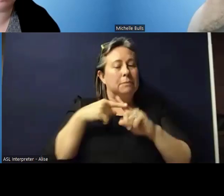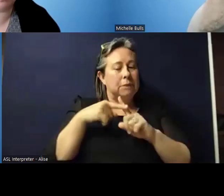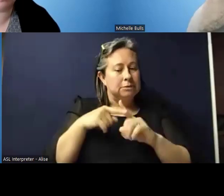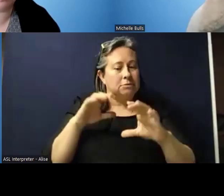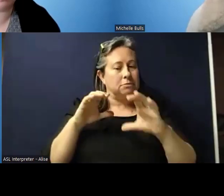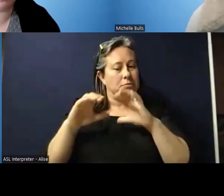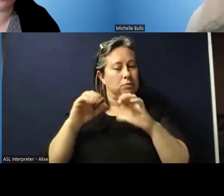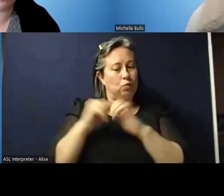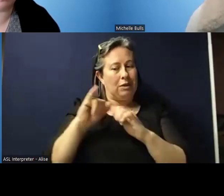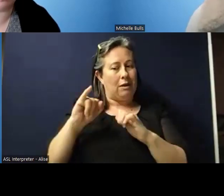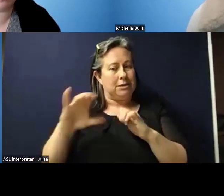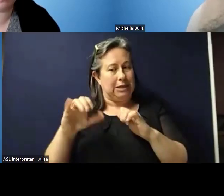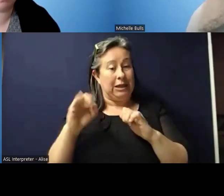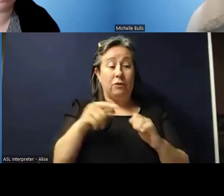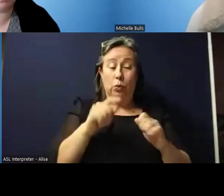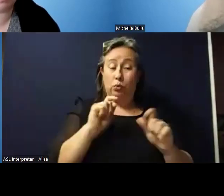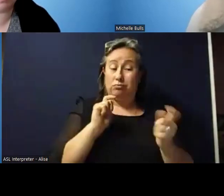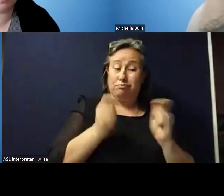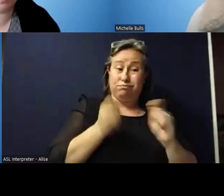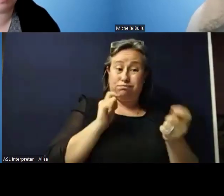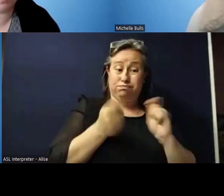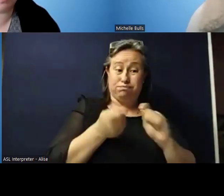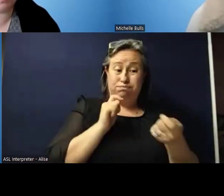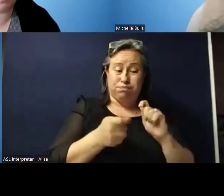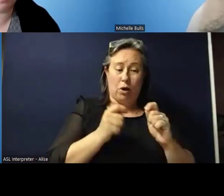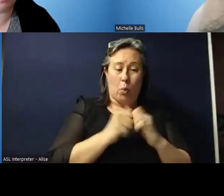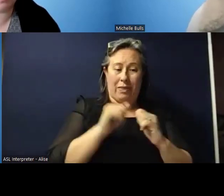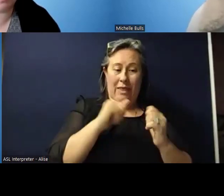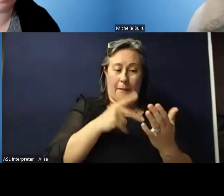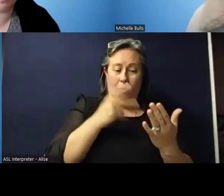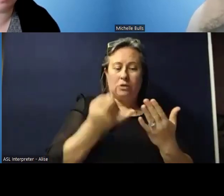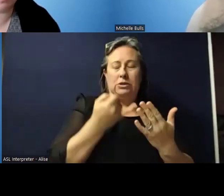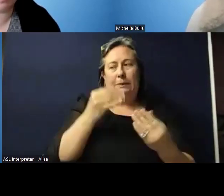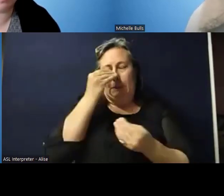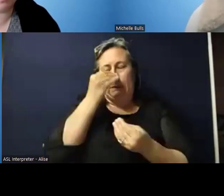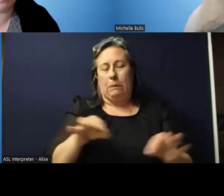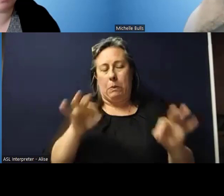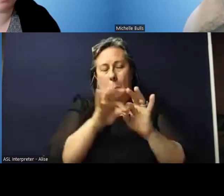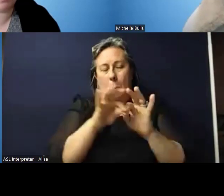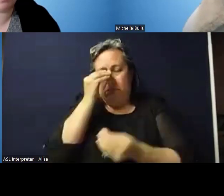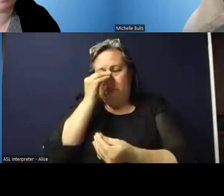if you're making any substantial changes to the project. Michelle Bulls: So I did look it up.